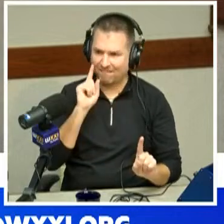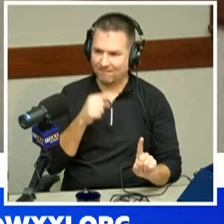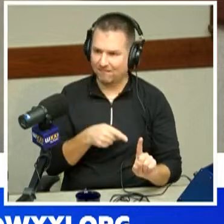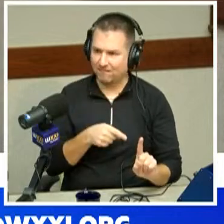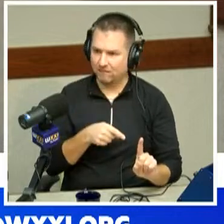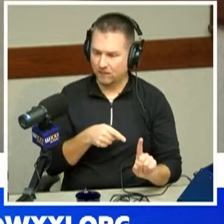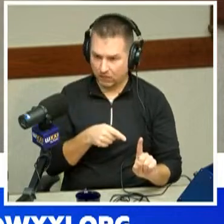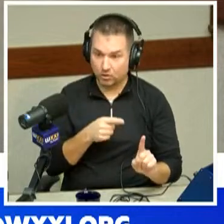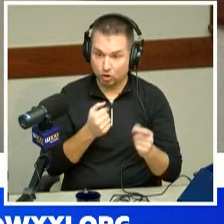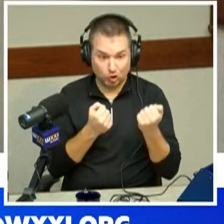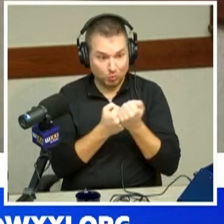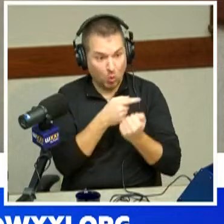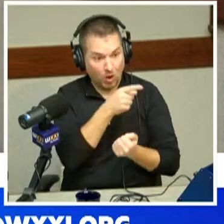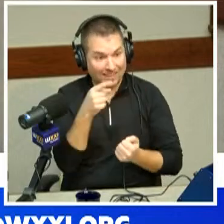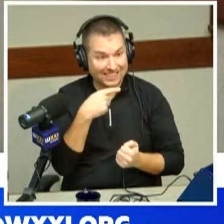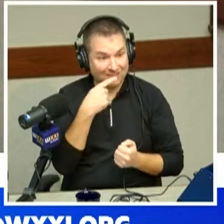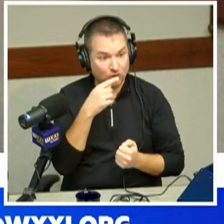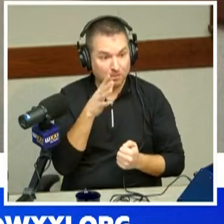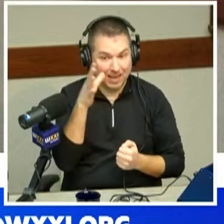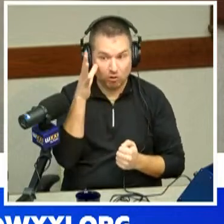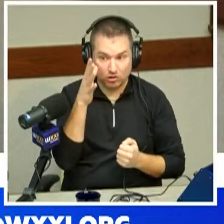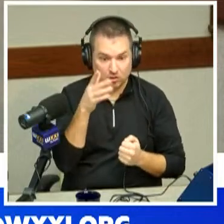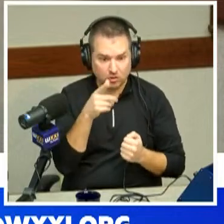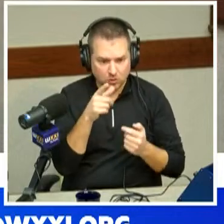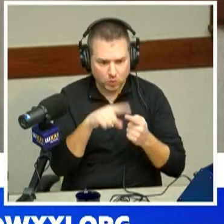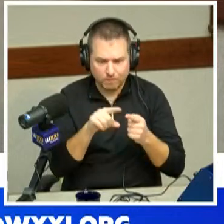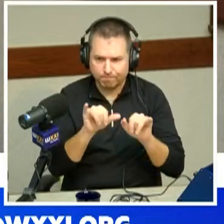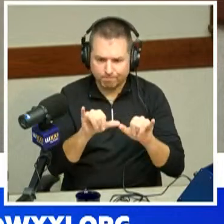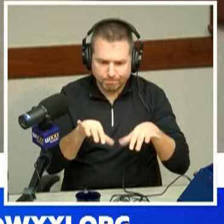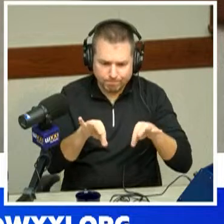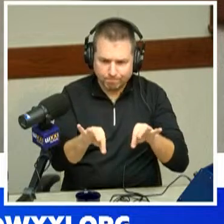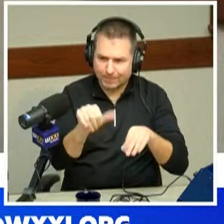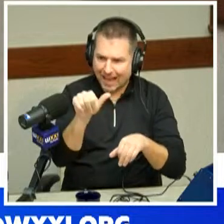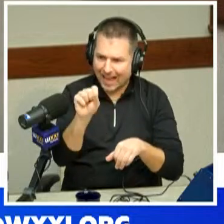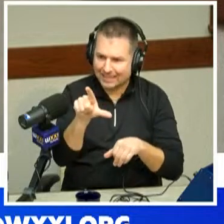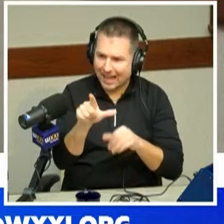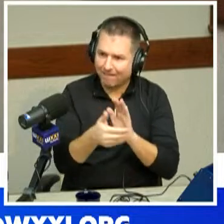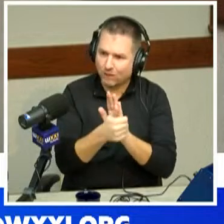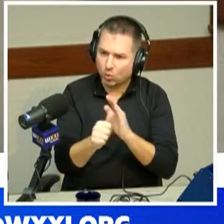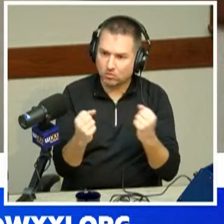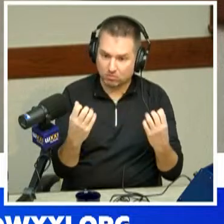hearing parents to gain fluency in American Sign Language or ASL can have a significant benefit